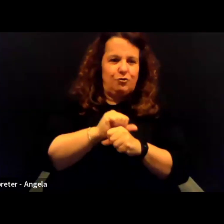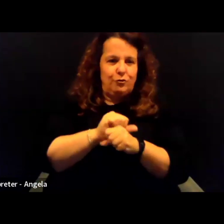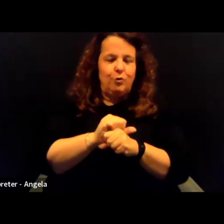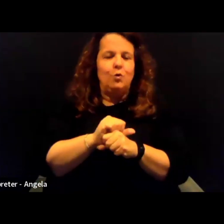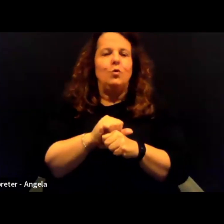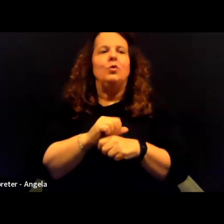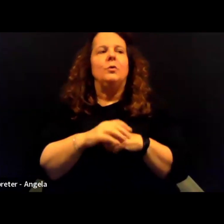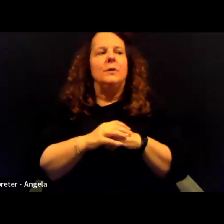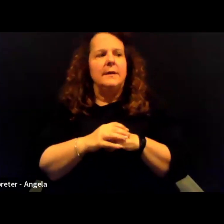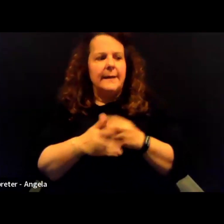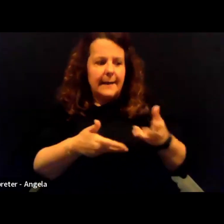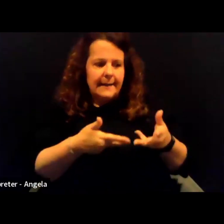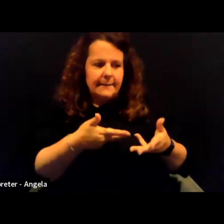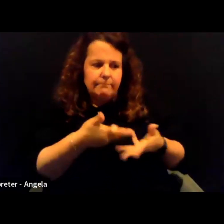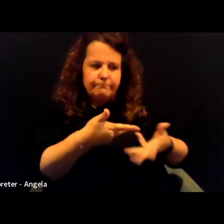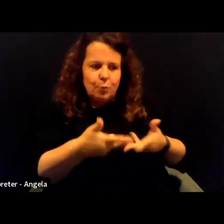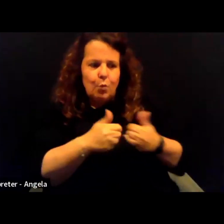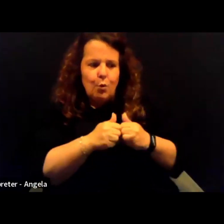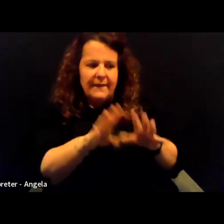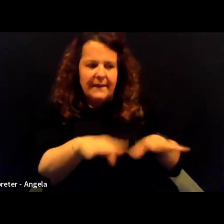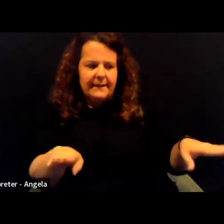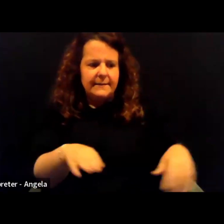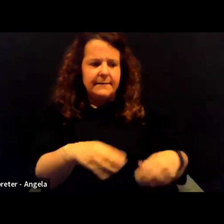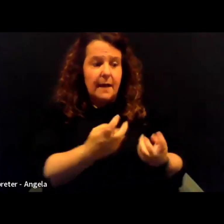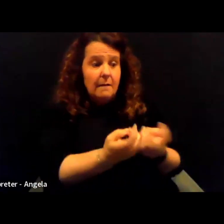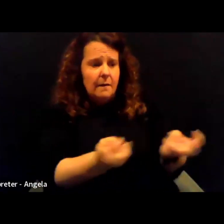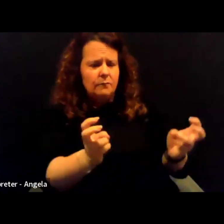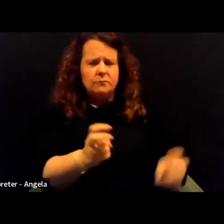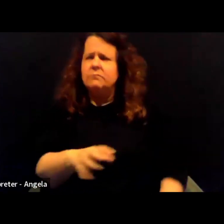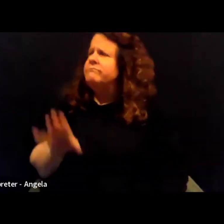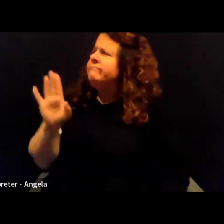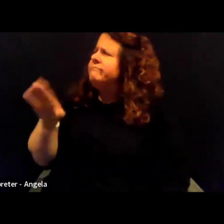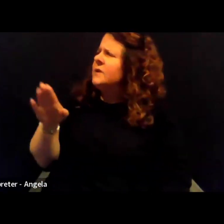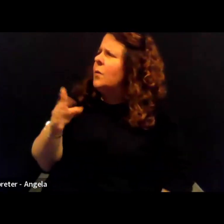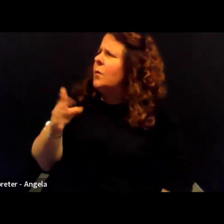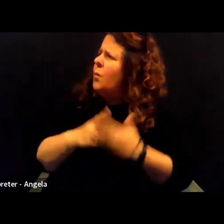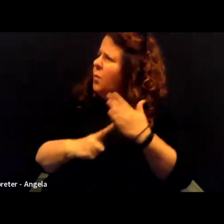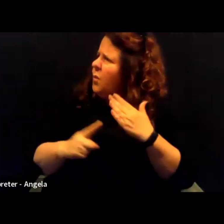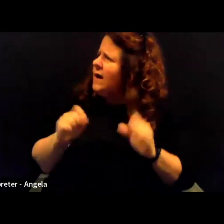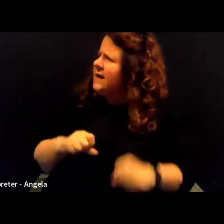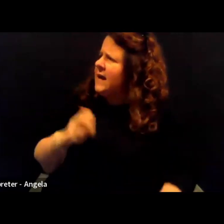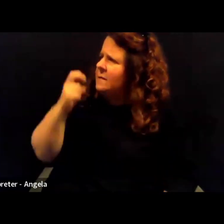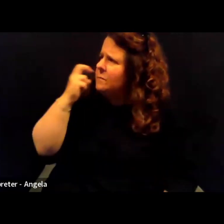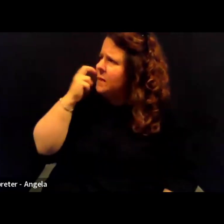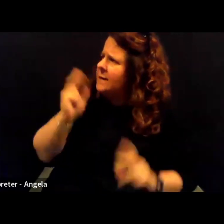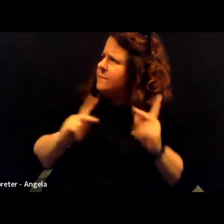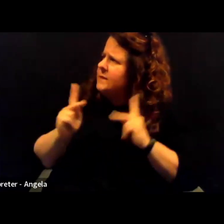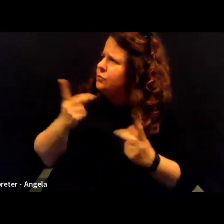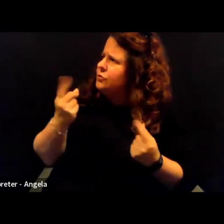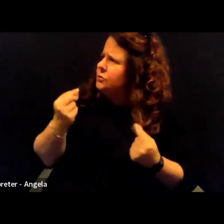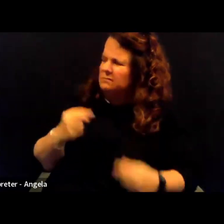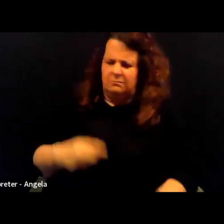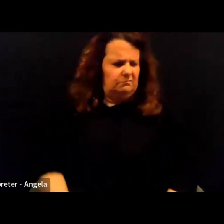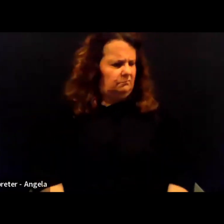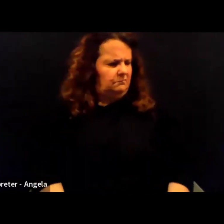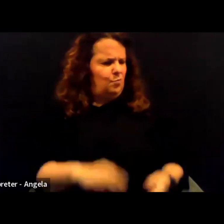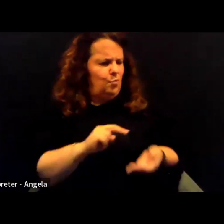with the kids and, and they would often ask me, well, what can blind people do? And I said, what do you mean, like, what